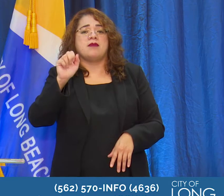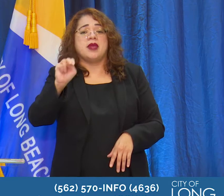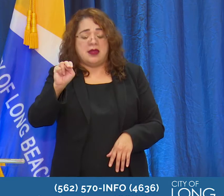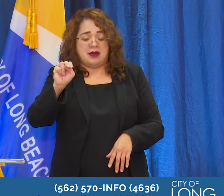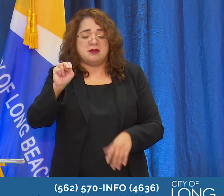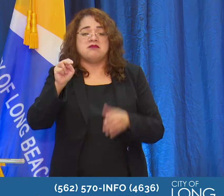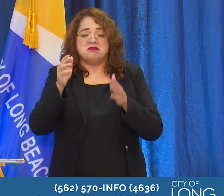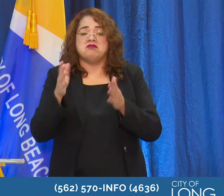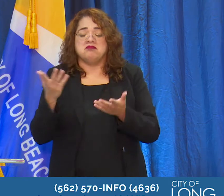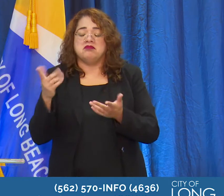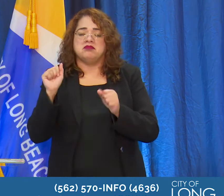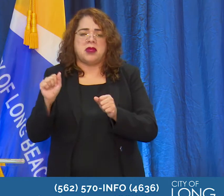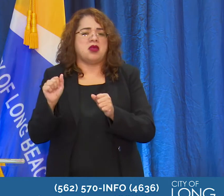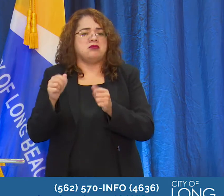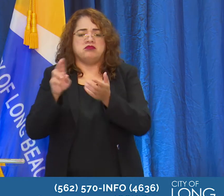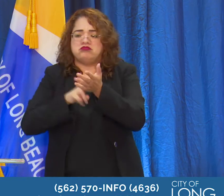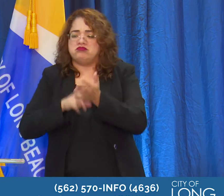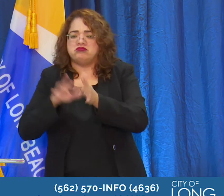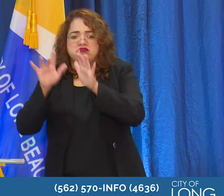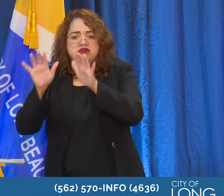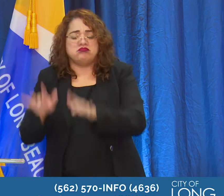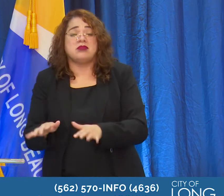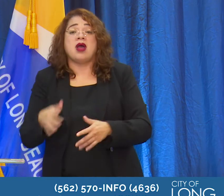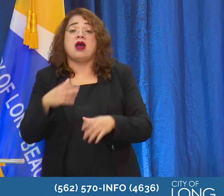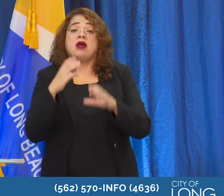for individuals who are not able to leave their residence.